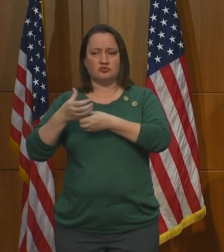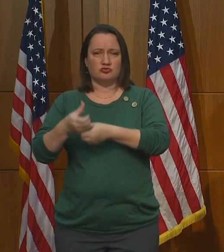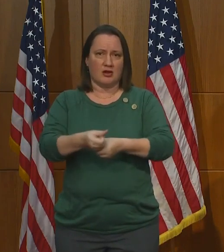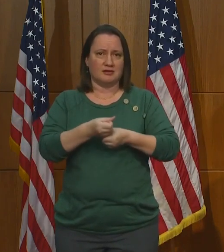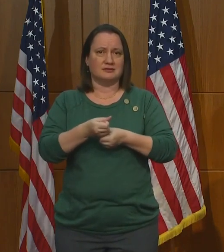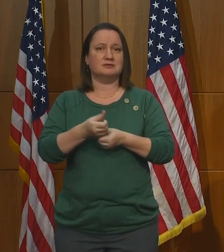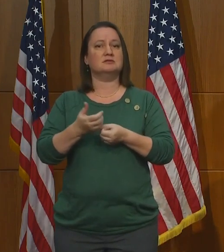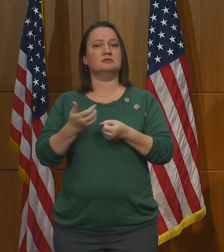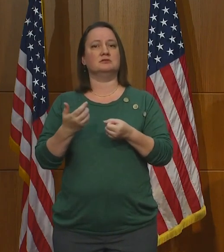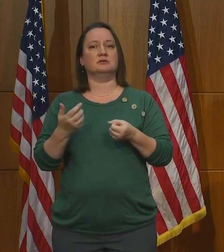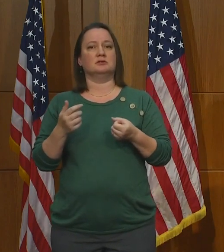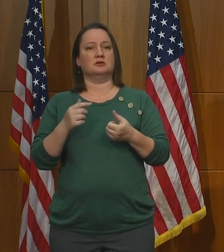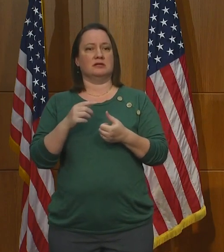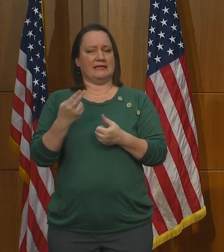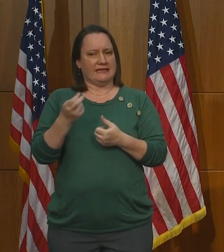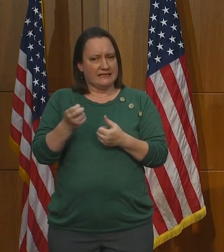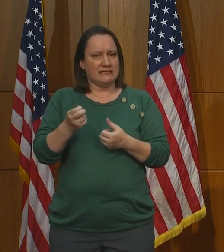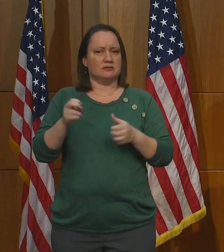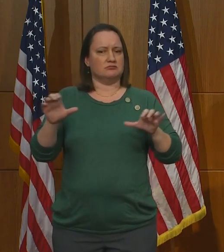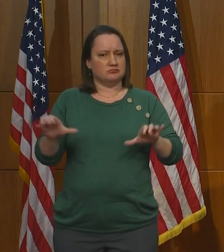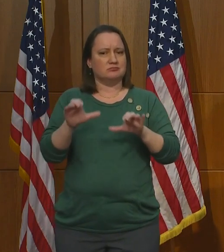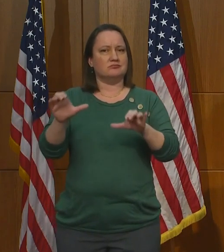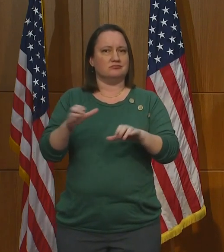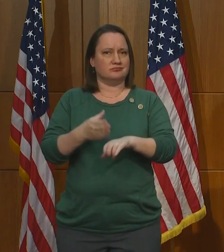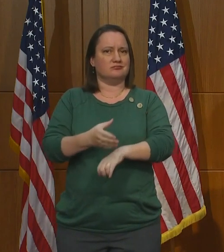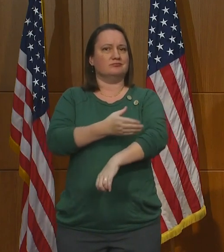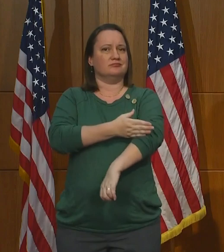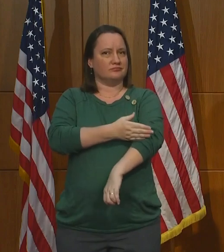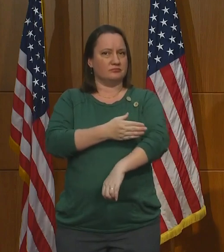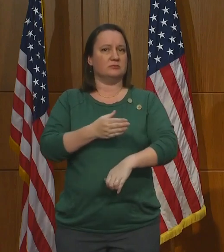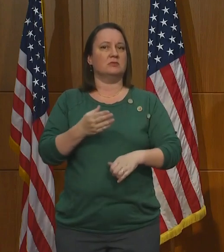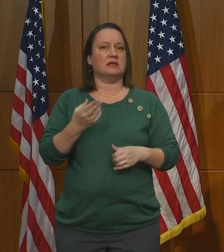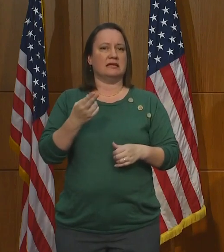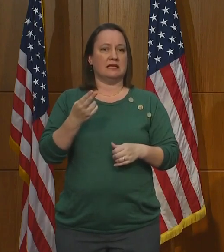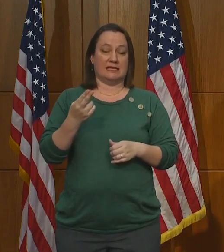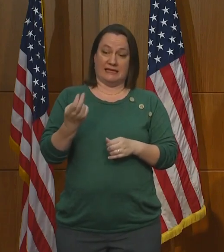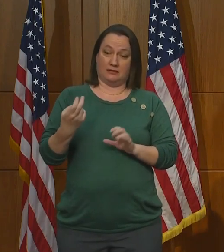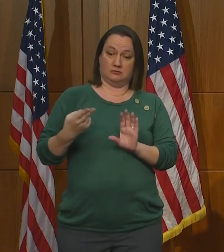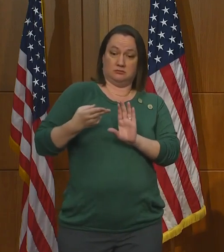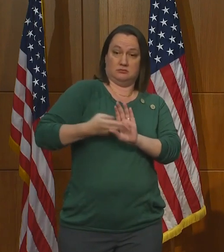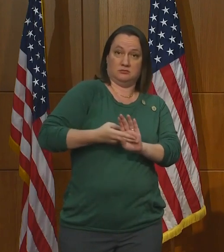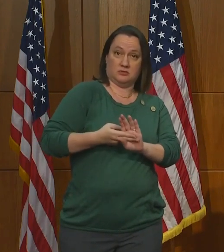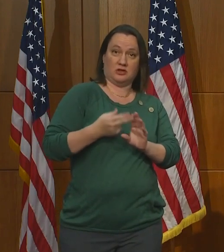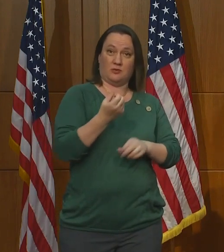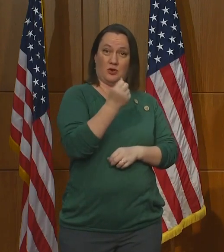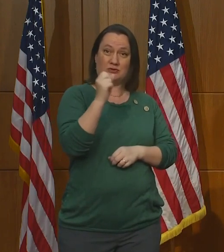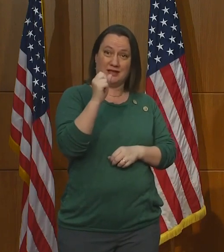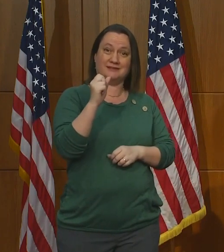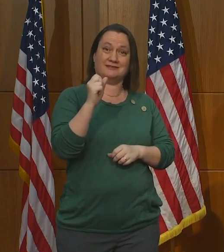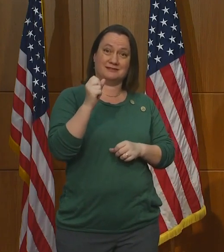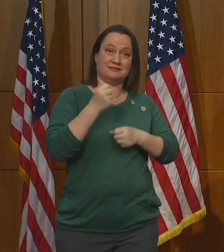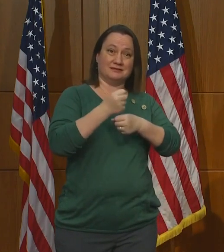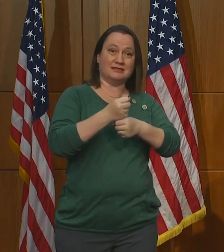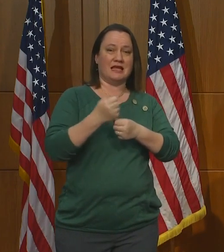TRUST BETWEEN CITIZENS AND LAW ENFORCEMENT HE'S A REFORMER. WE